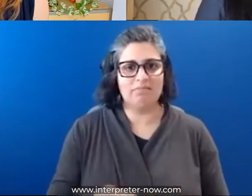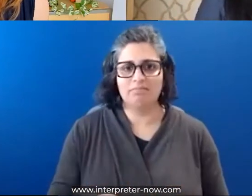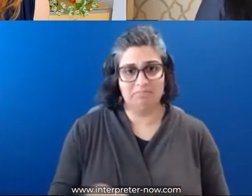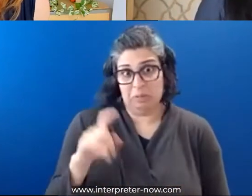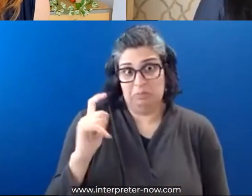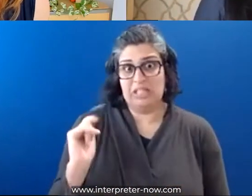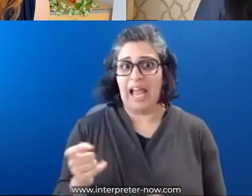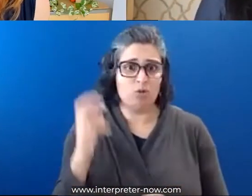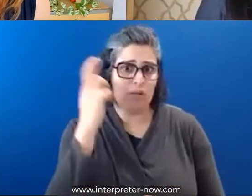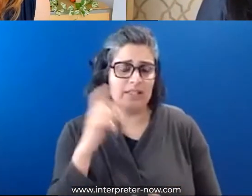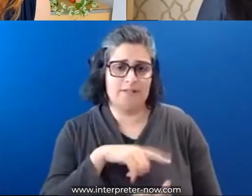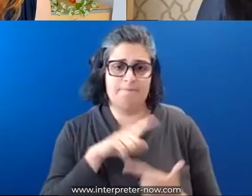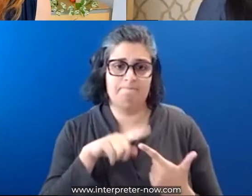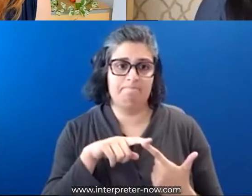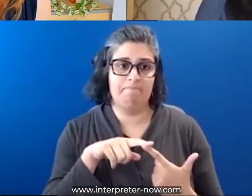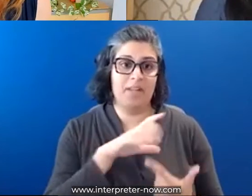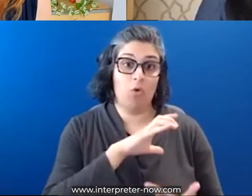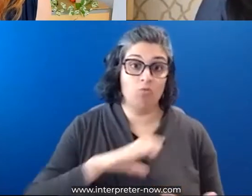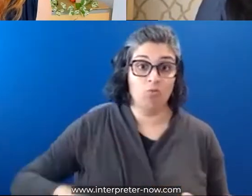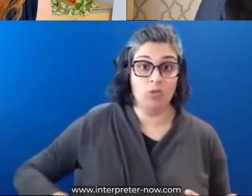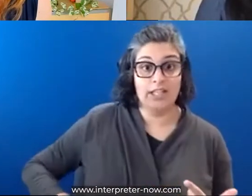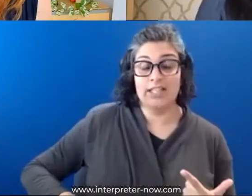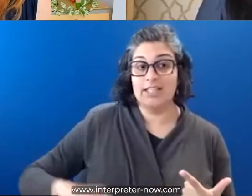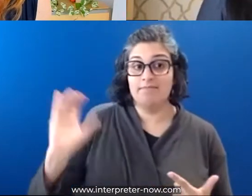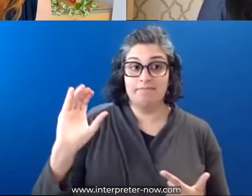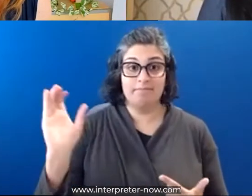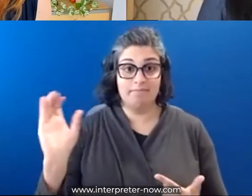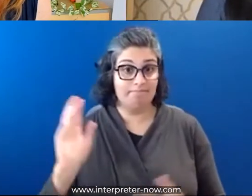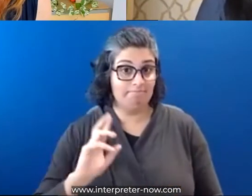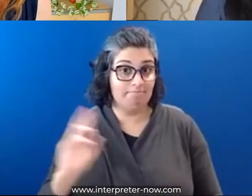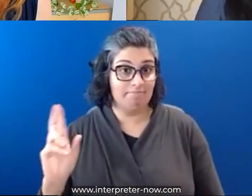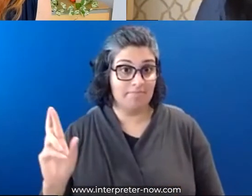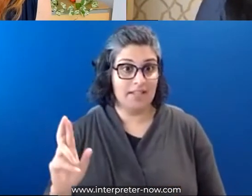You had Christian conservatives and their religious right that believe in second chances